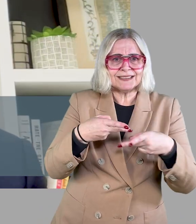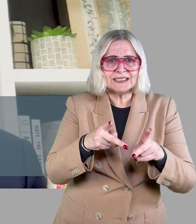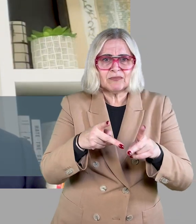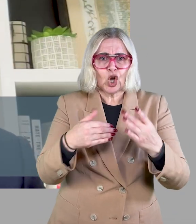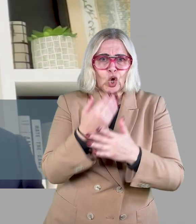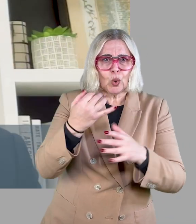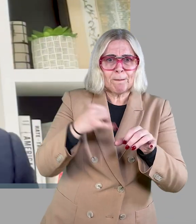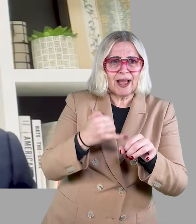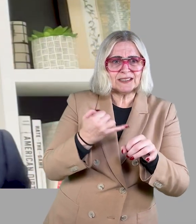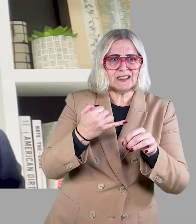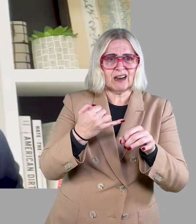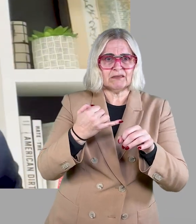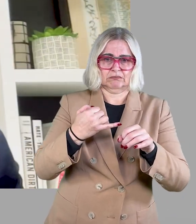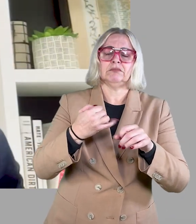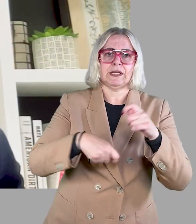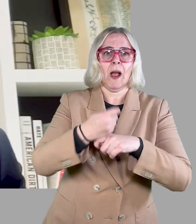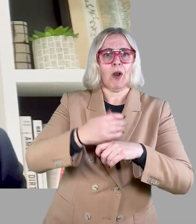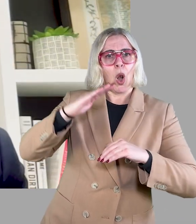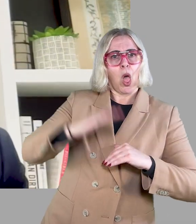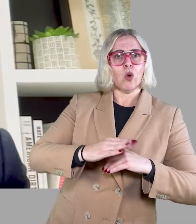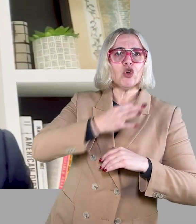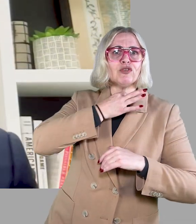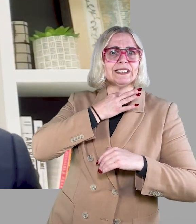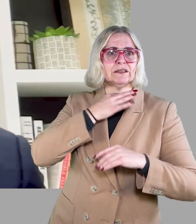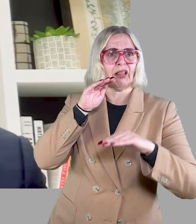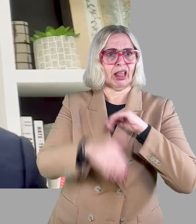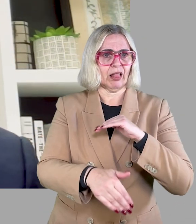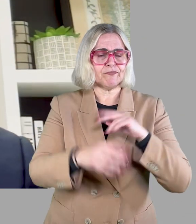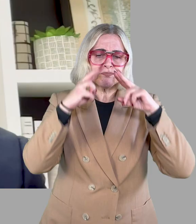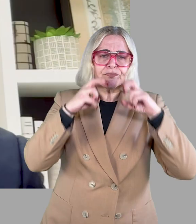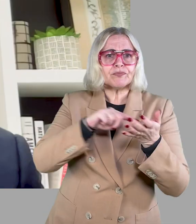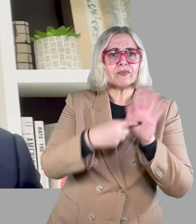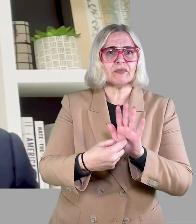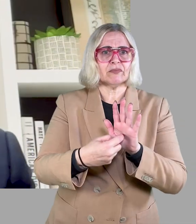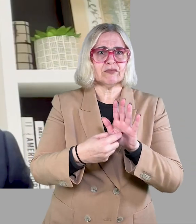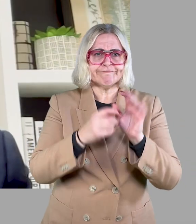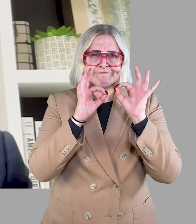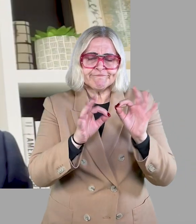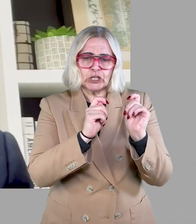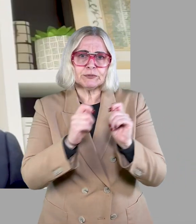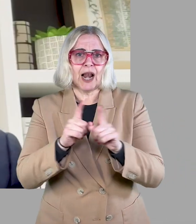infarction, and pharmacotherapies that have led to stepwise reductions in risk of heart failure after an acute myocardial infarction.